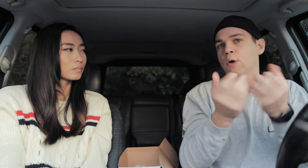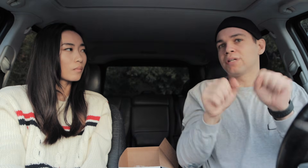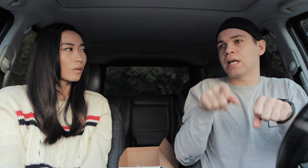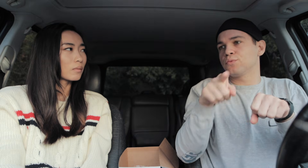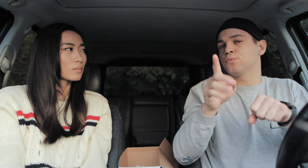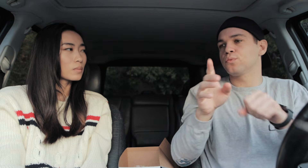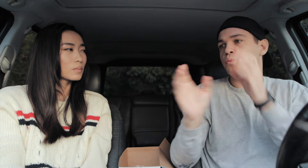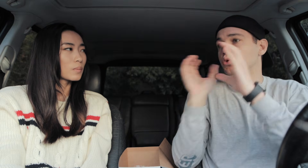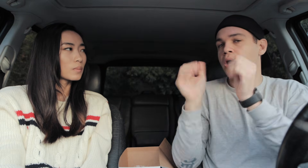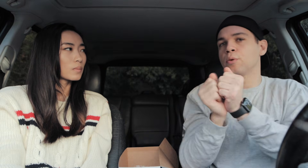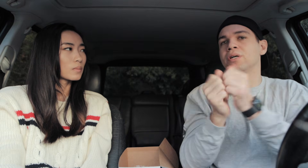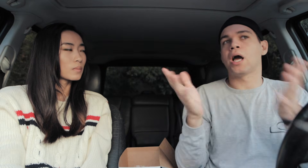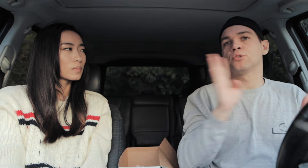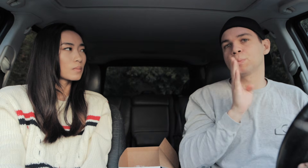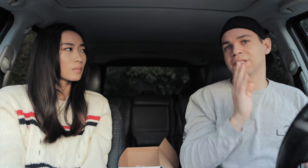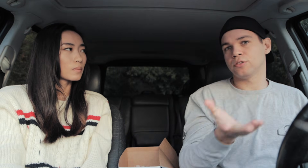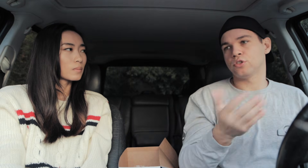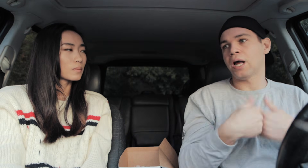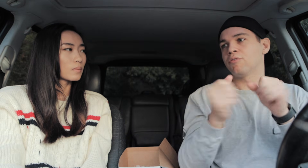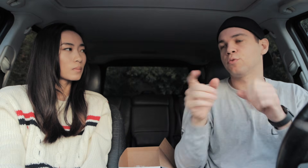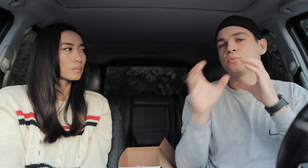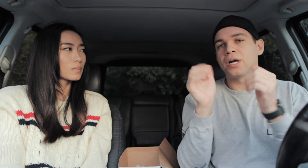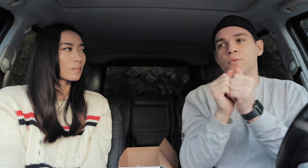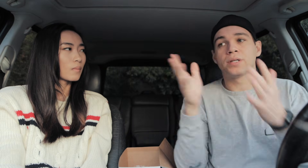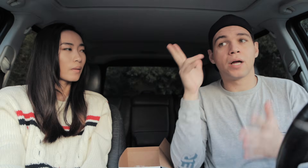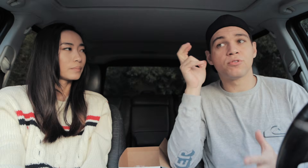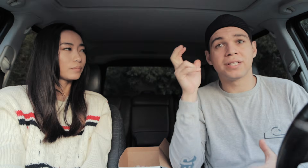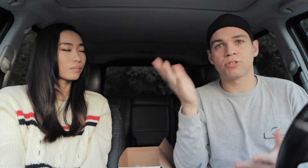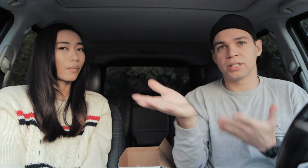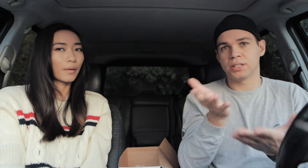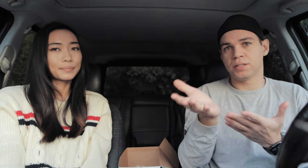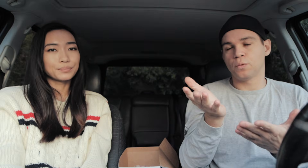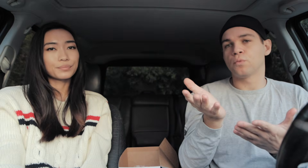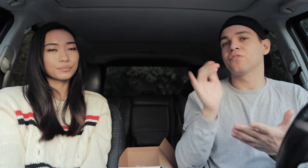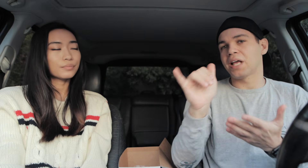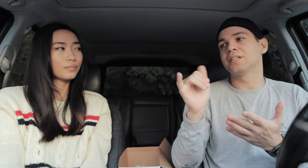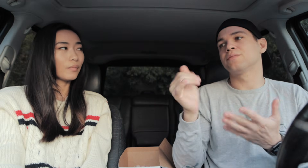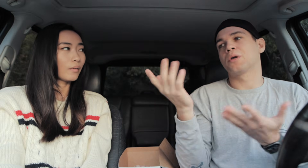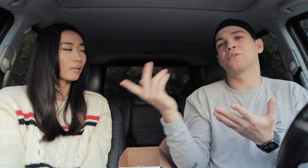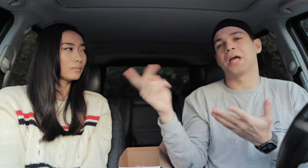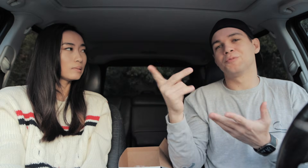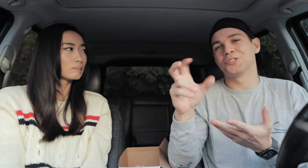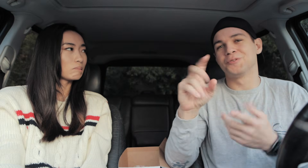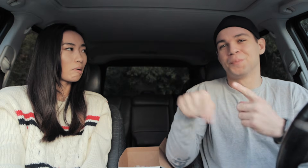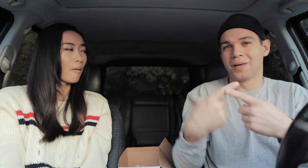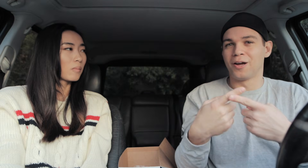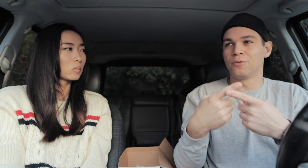how can you communicate without speech how can you communicate without hearing that's what our channel is about